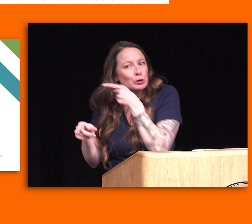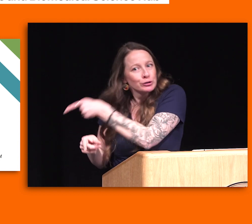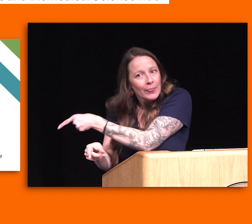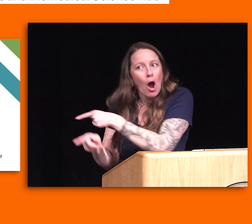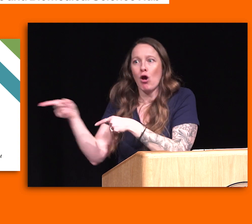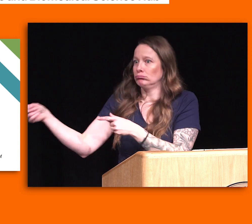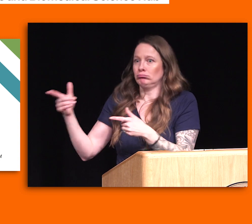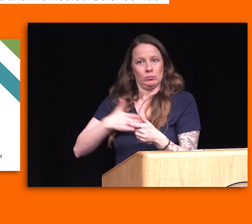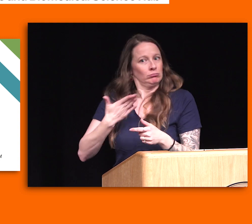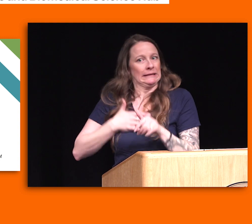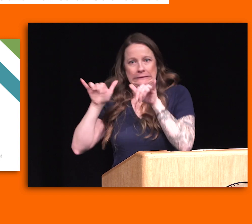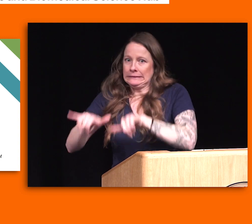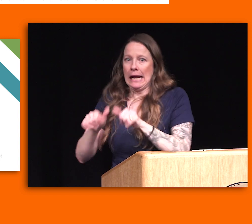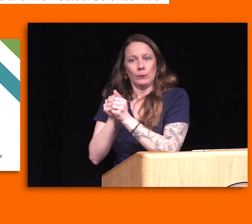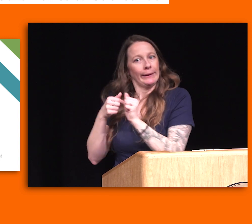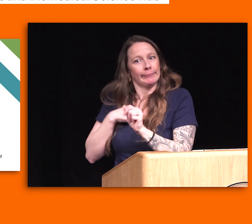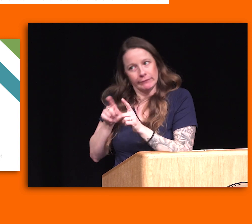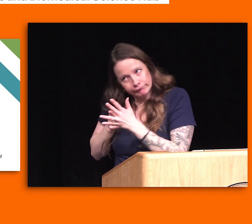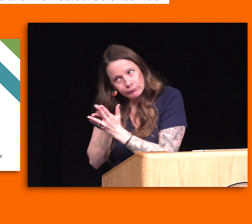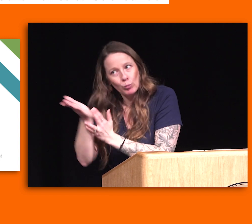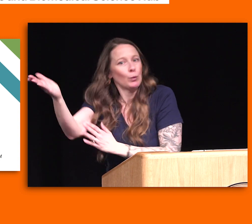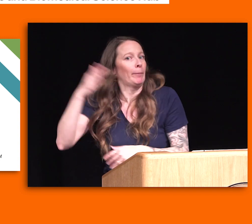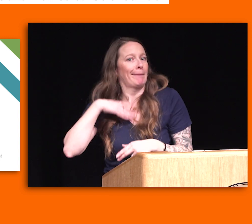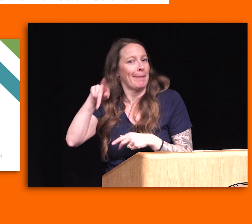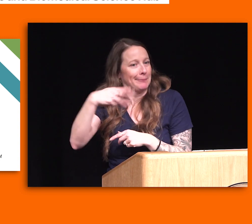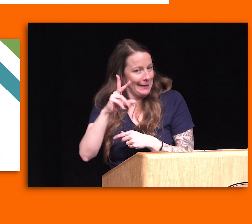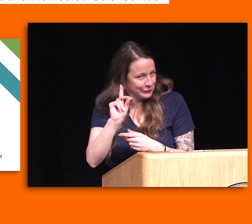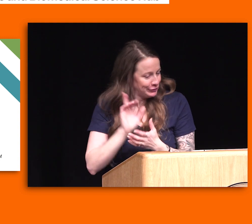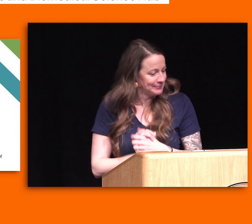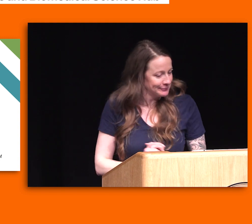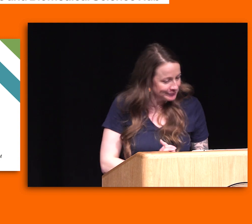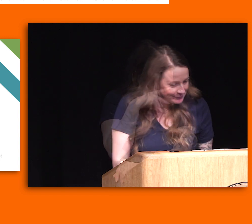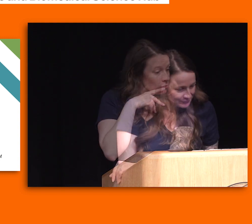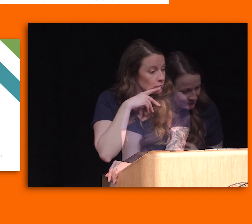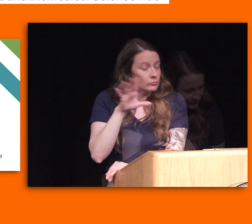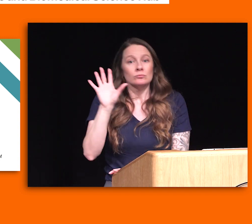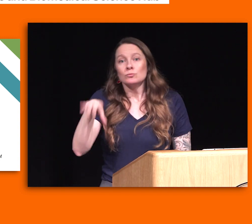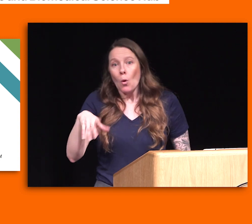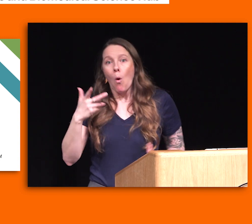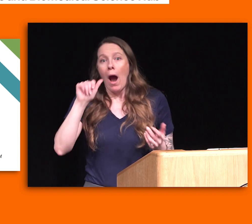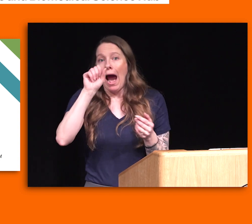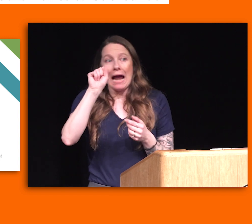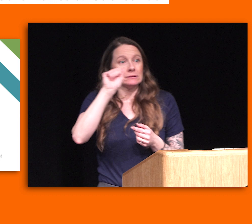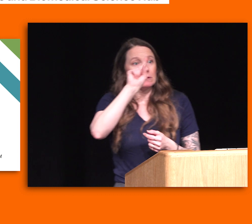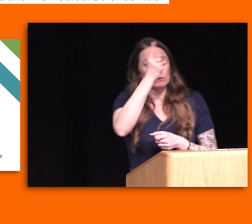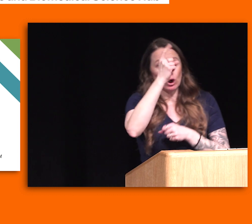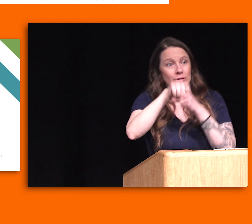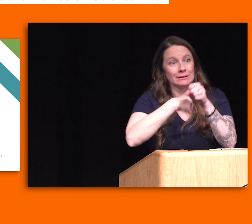I had already been working with this pool of interpreters at U of R, who were able to continue working with me through my PhD, too.